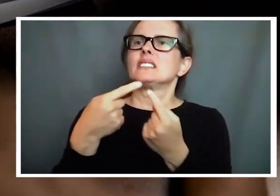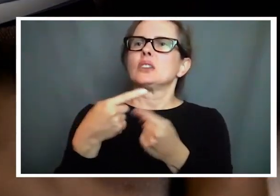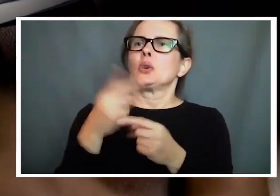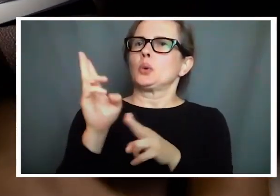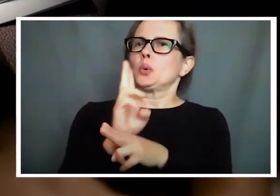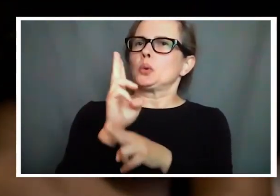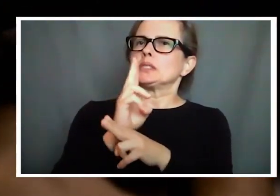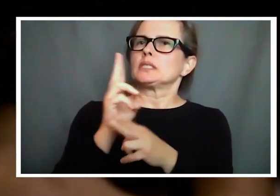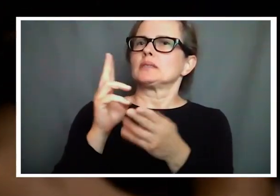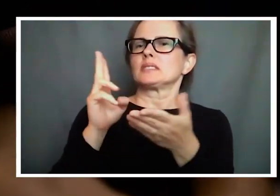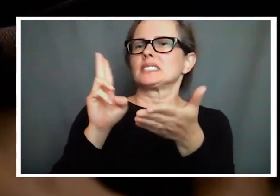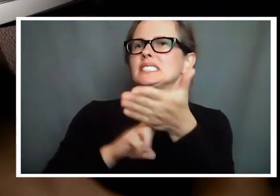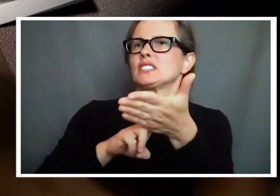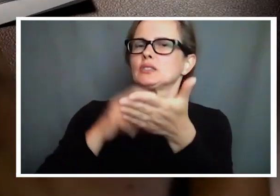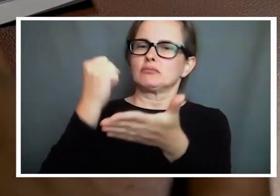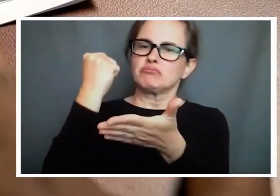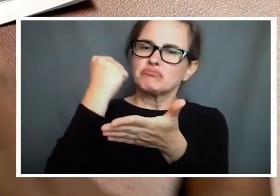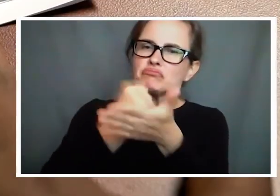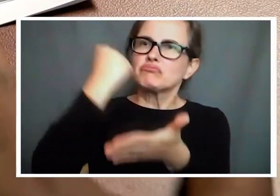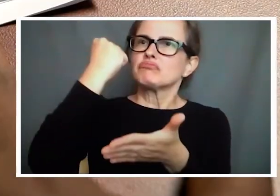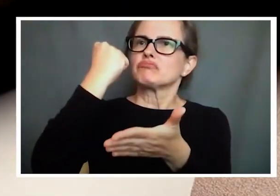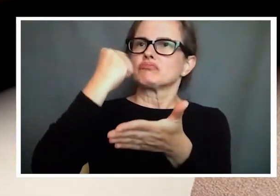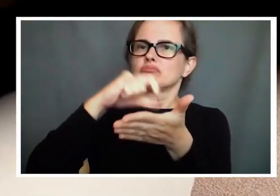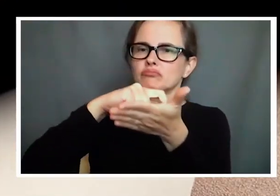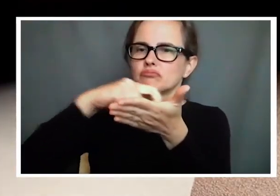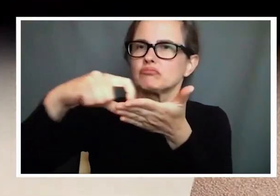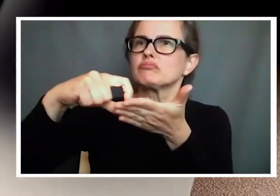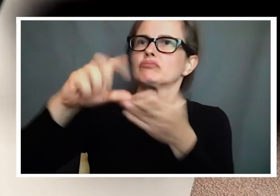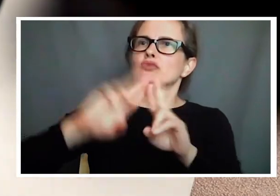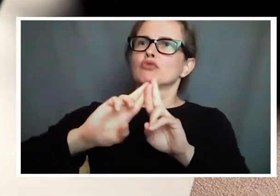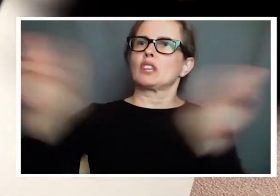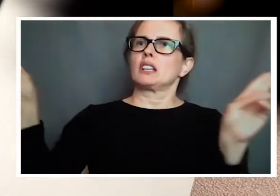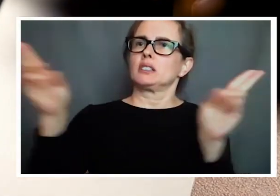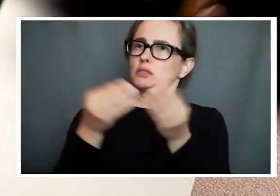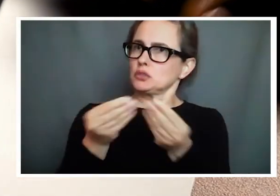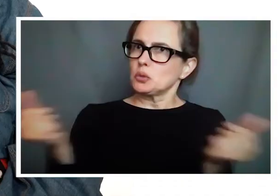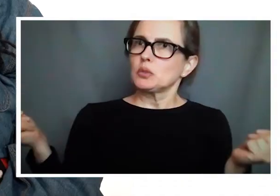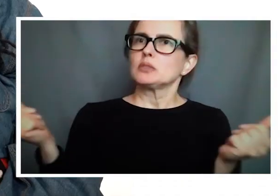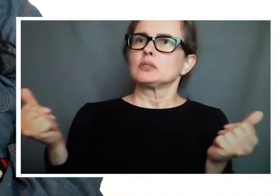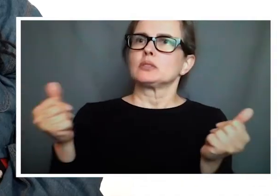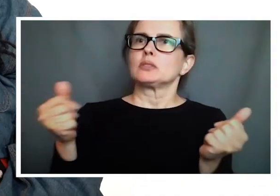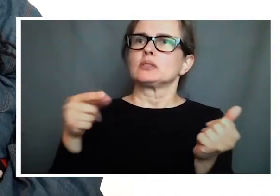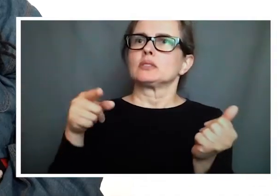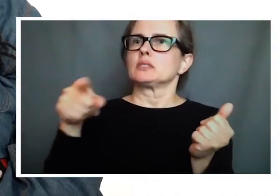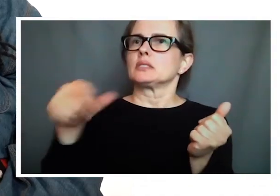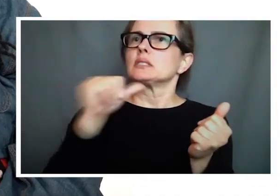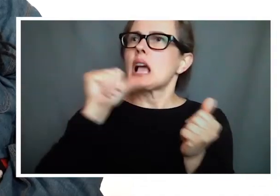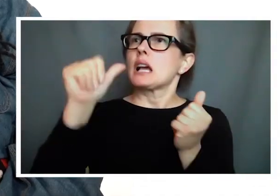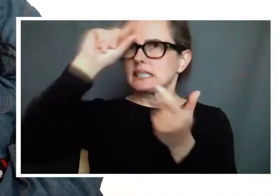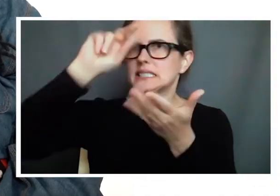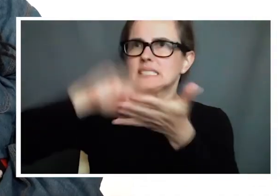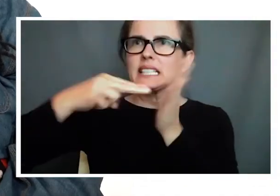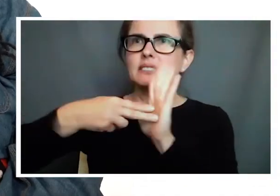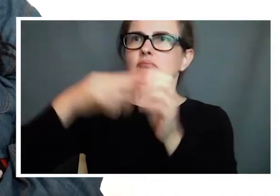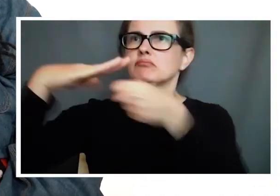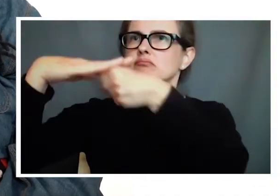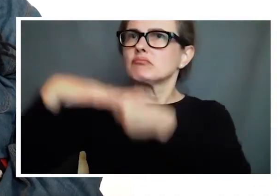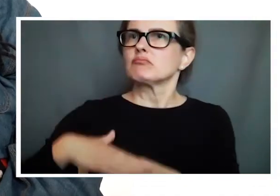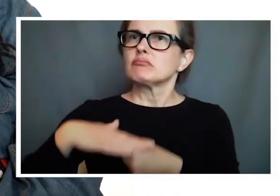Having a signature stamp or providing signature guides are both possible solutions. Even if someone doesn't intend to suppress disabled peoples’ right to vote,